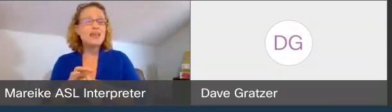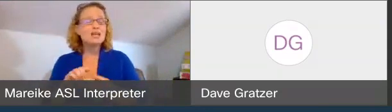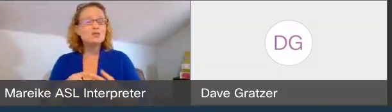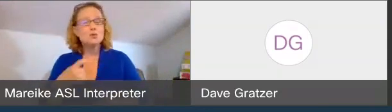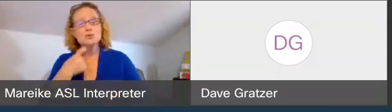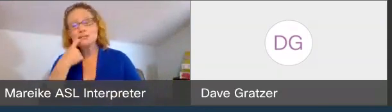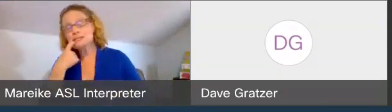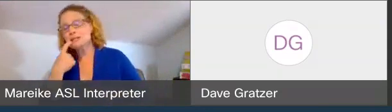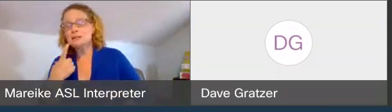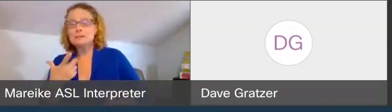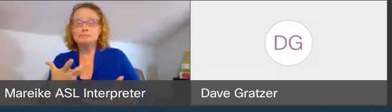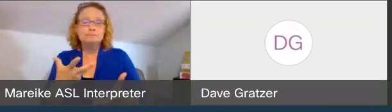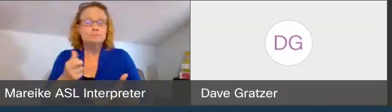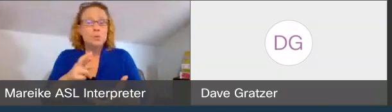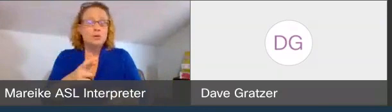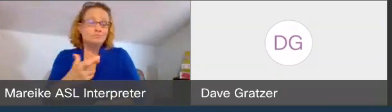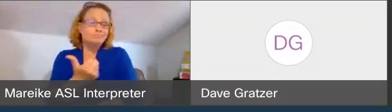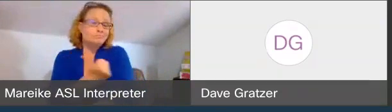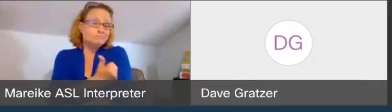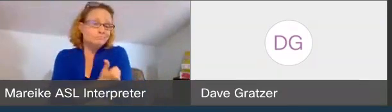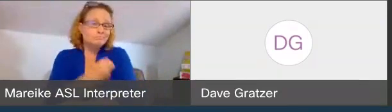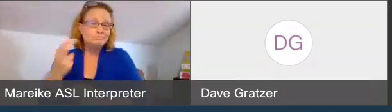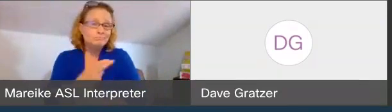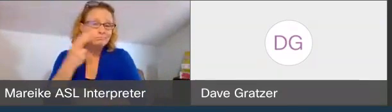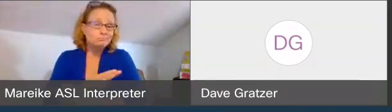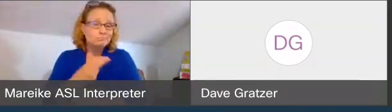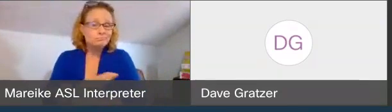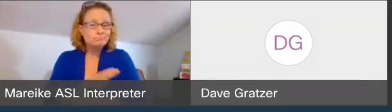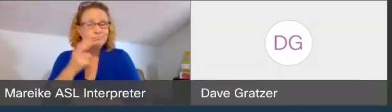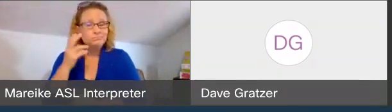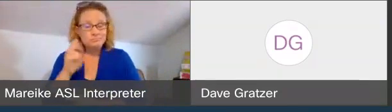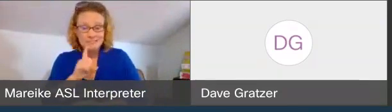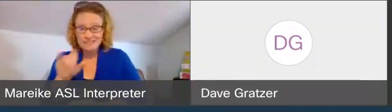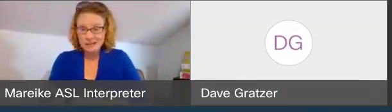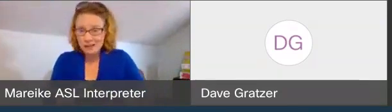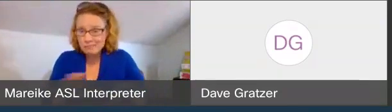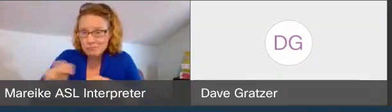which is an issue for a lot of our clients. And is it a behavior problem? Is it a health problem?